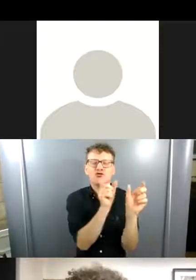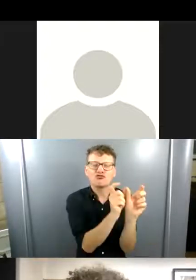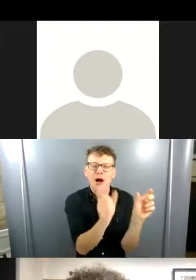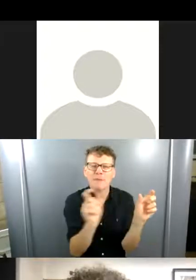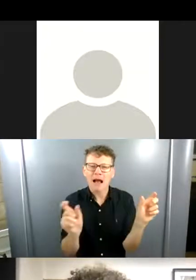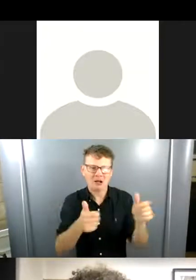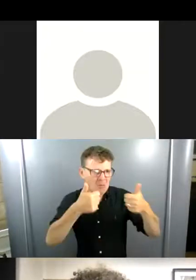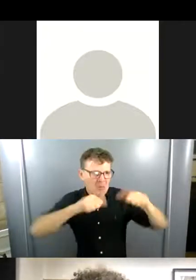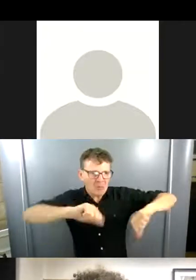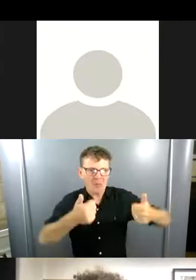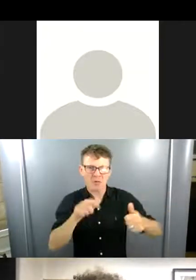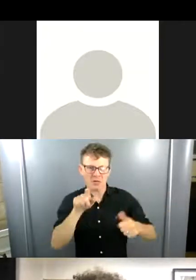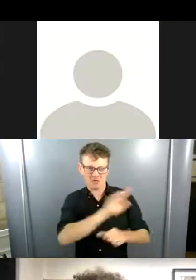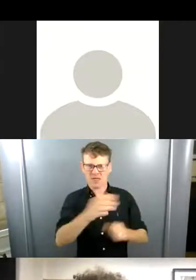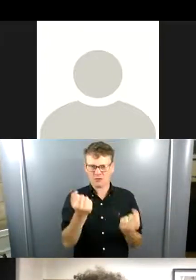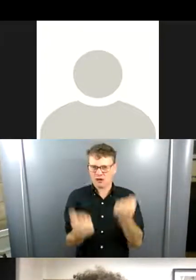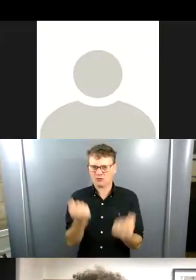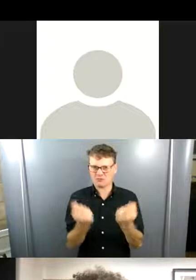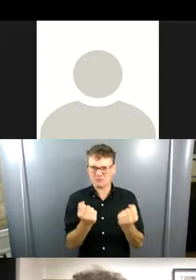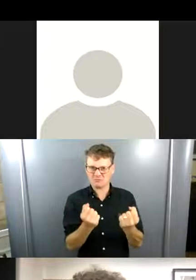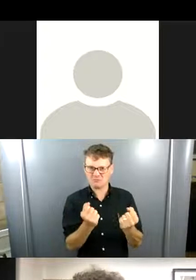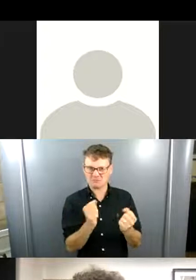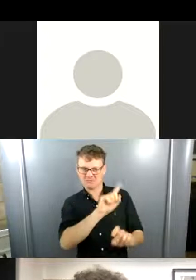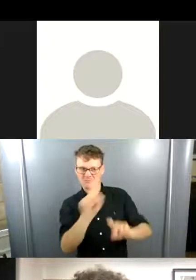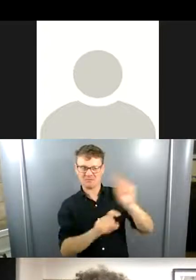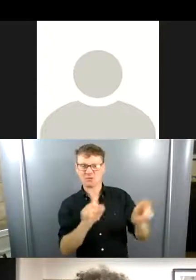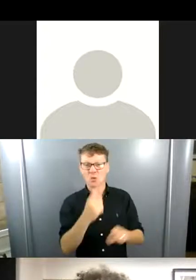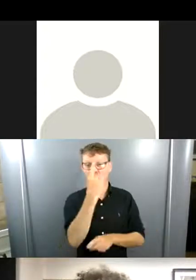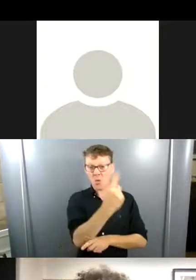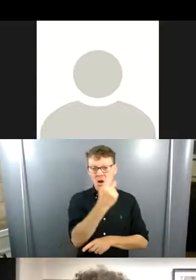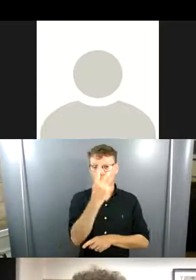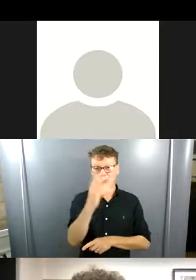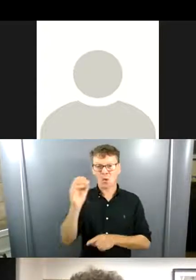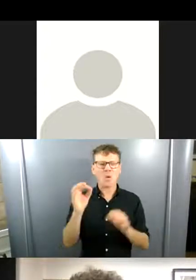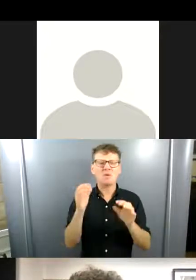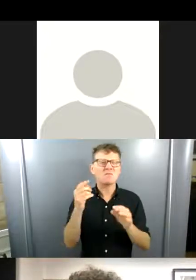so I put together 120 simple sentences such as Nangalu went